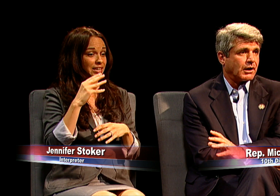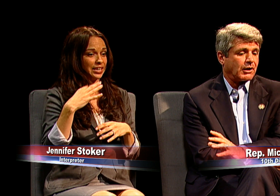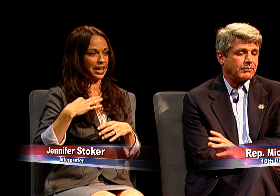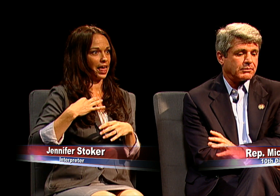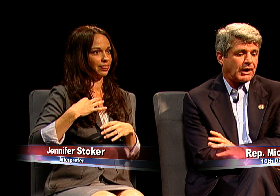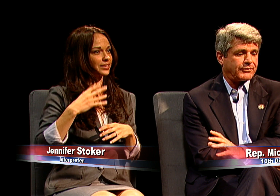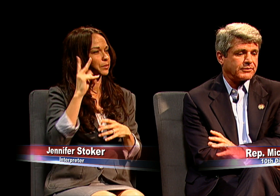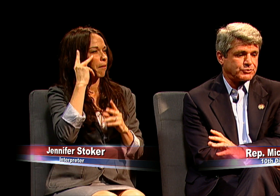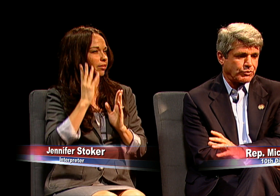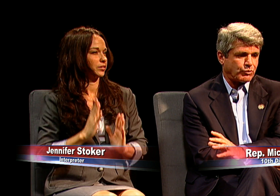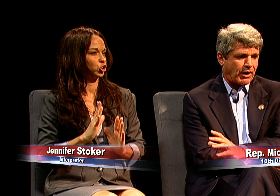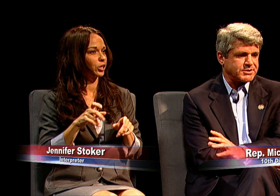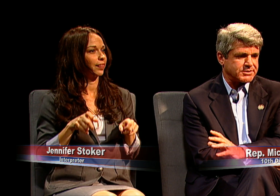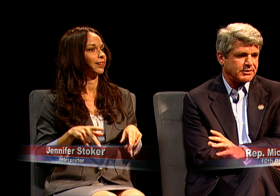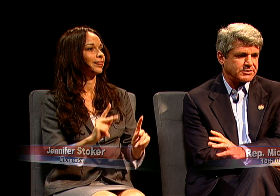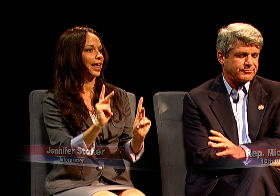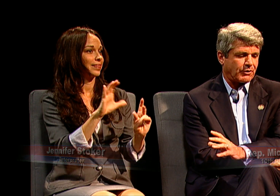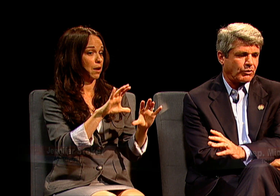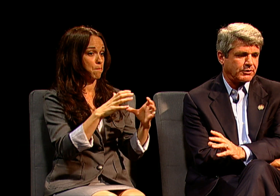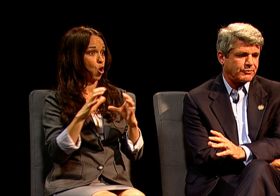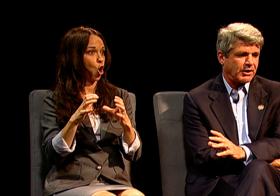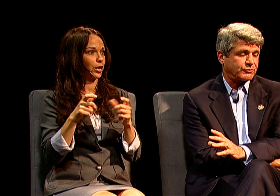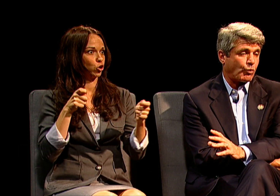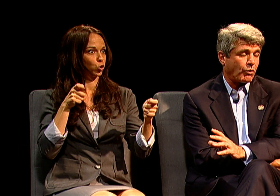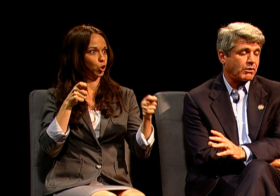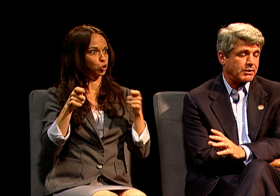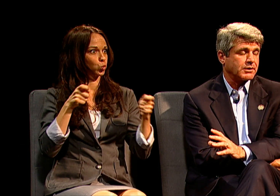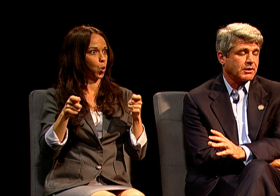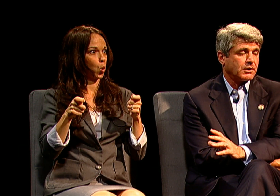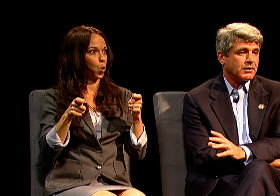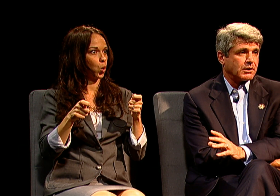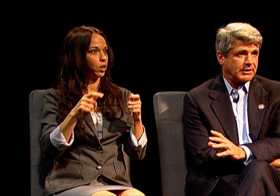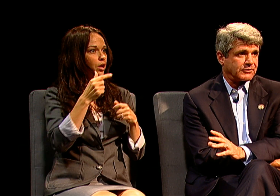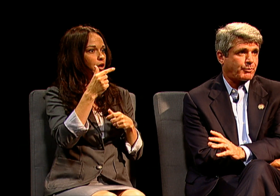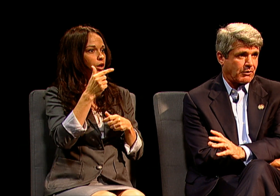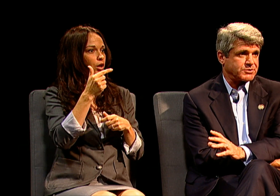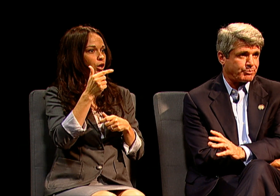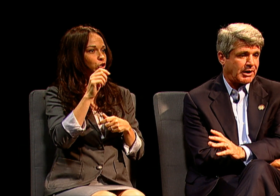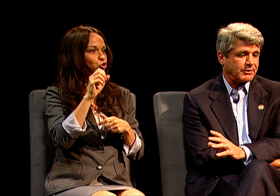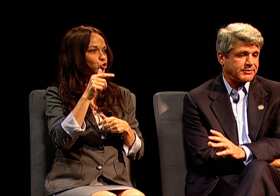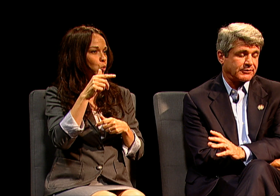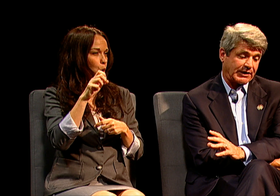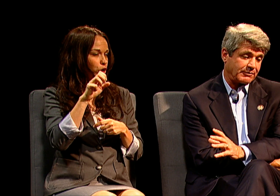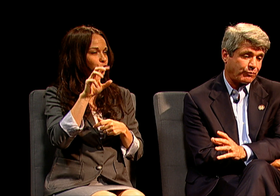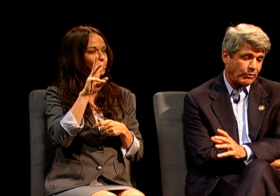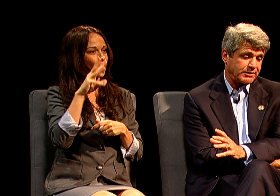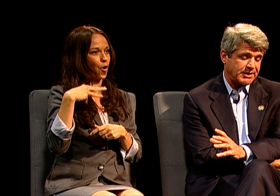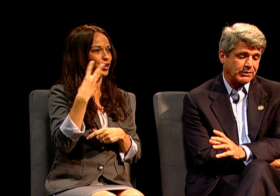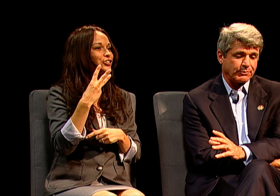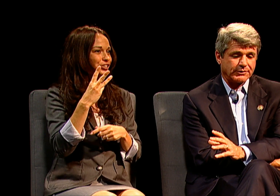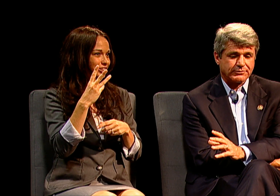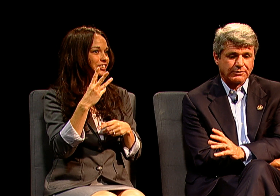UM, GEORGE WASHINGTON IN HIS FAREWELL ADDRESS WARNED AGAINST PARTISAN POLITICS AND FOREIGN ENTANGLEMENTS.